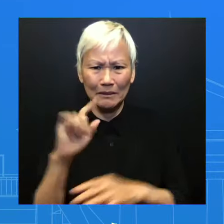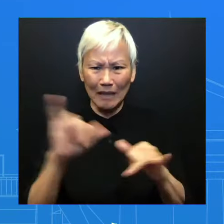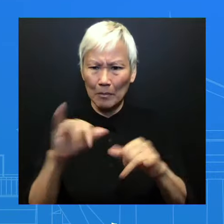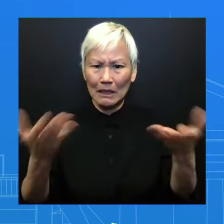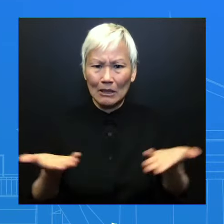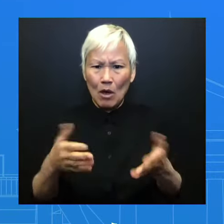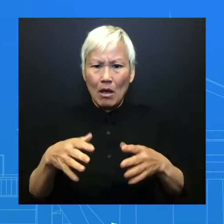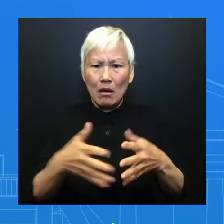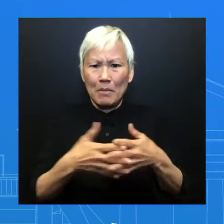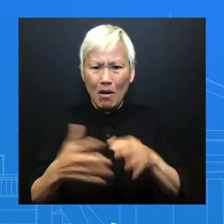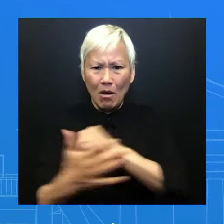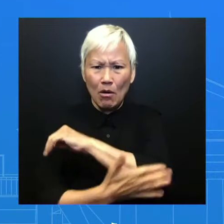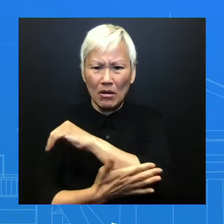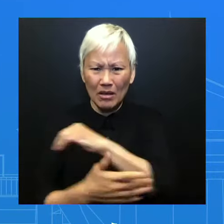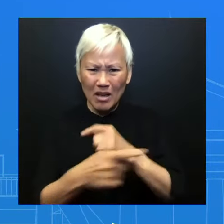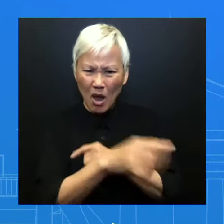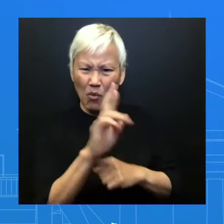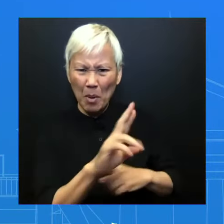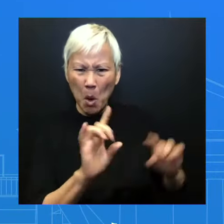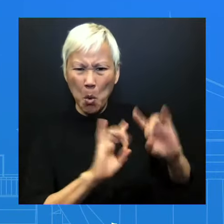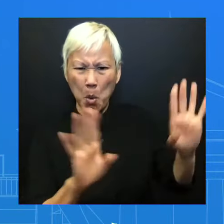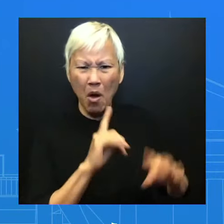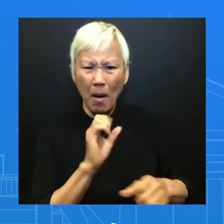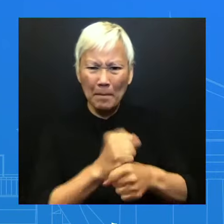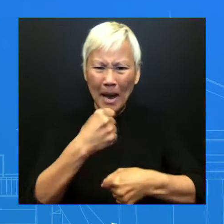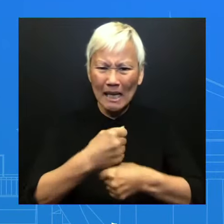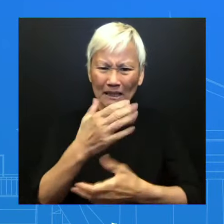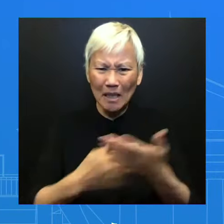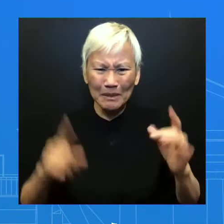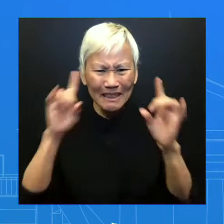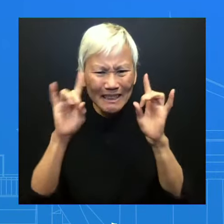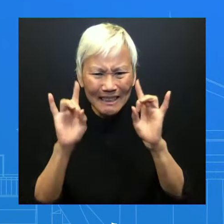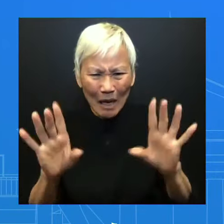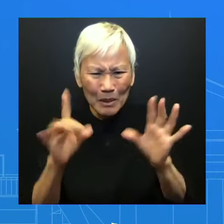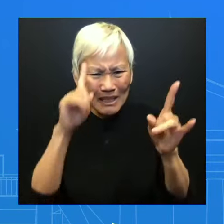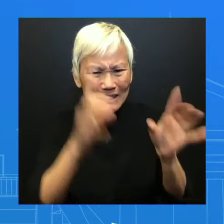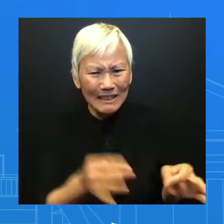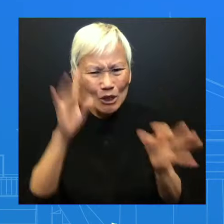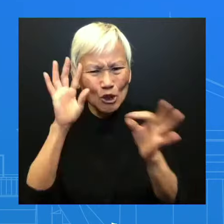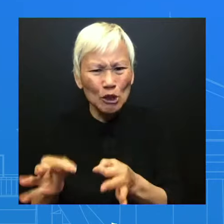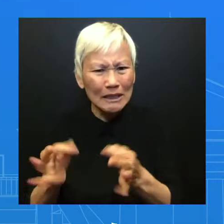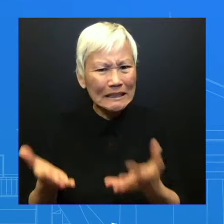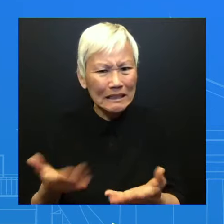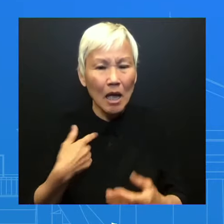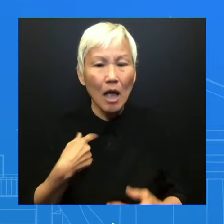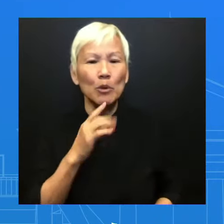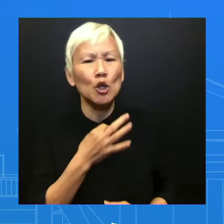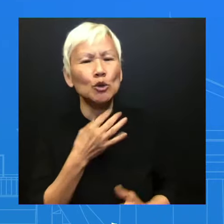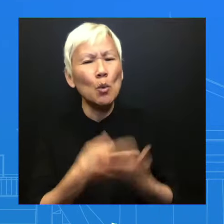So what kind of assurances can you provide Congressman Bowman, perhaps Democrats across the country, who are concerned that this White House